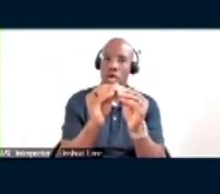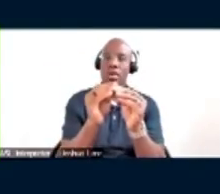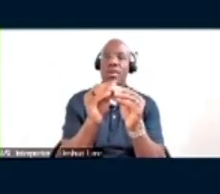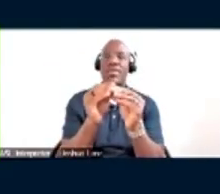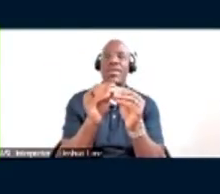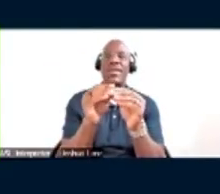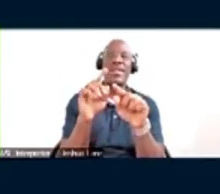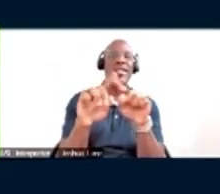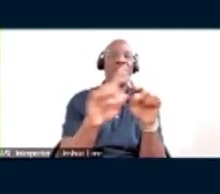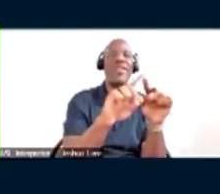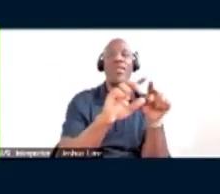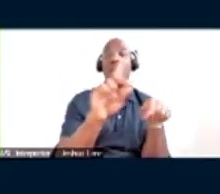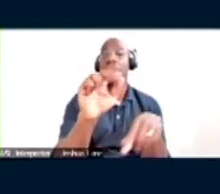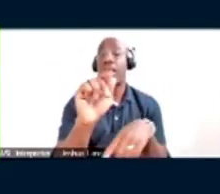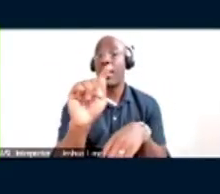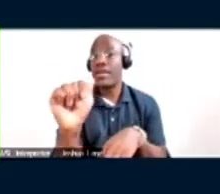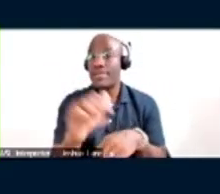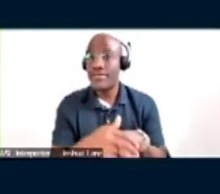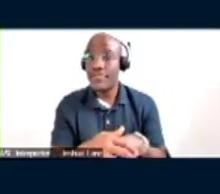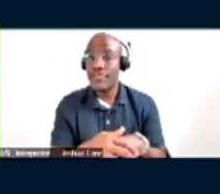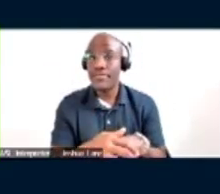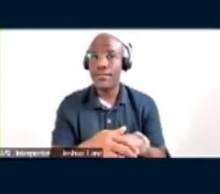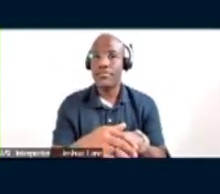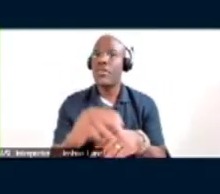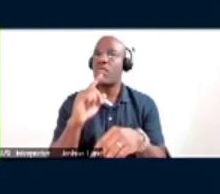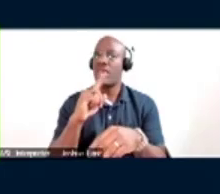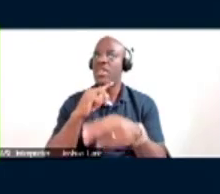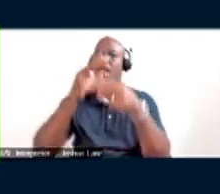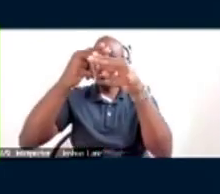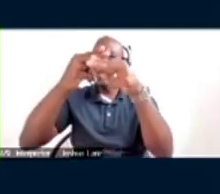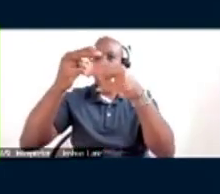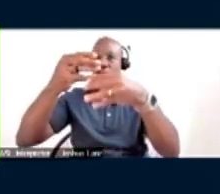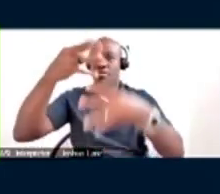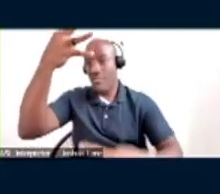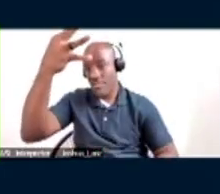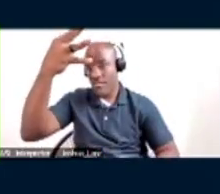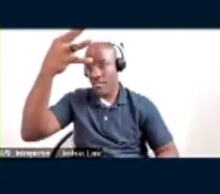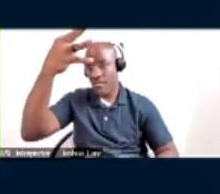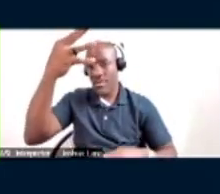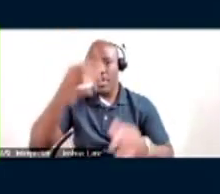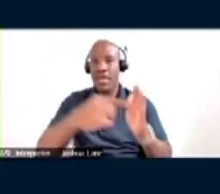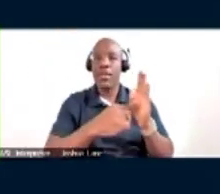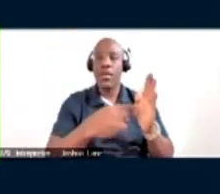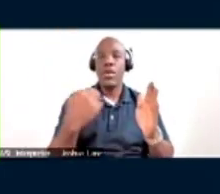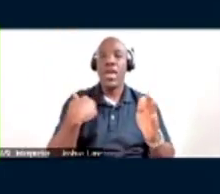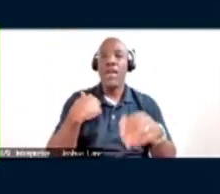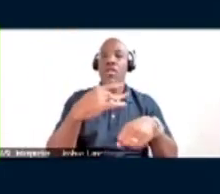of data of names. So, for example, we have our early career reviewer program.